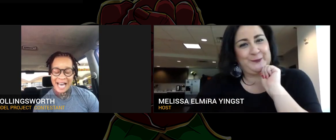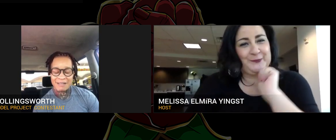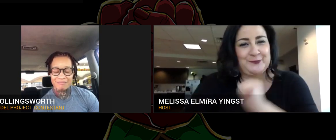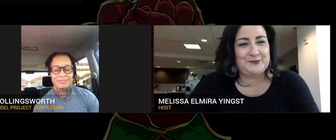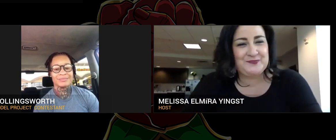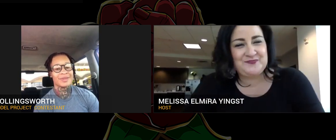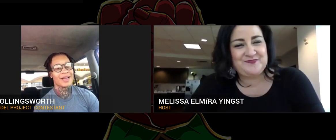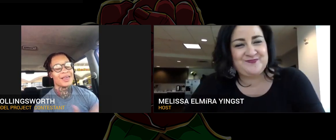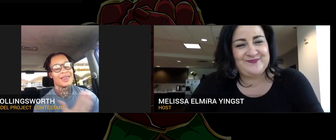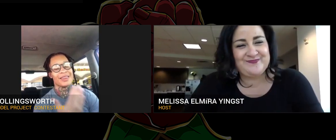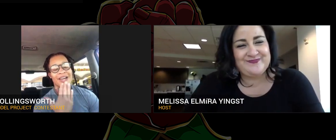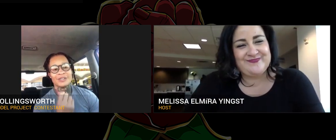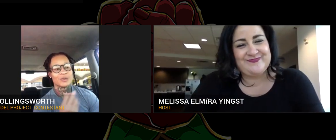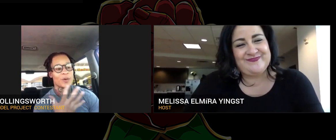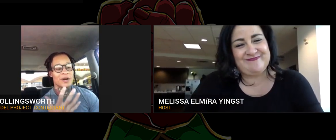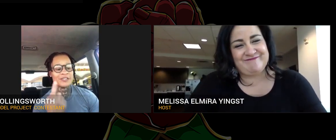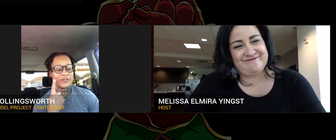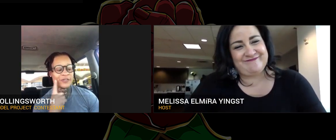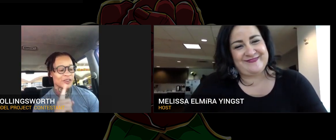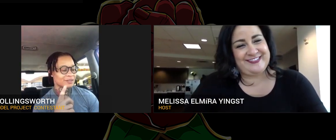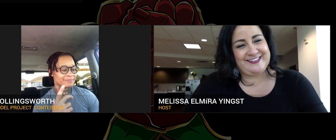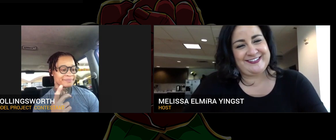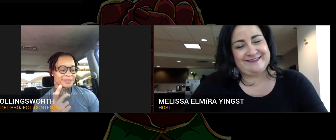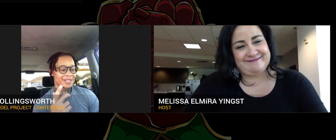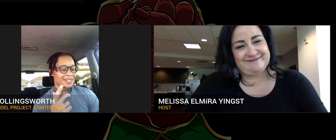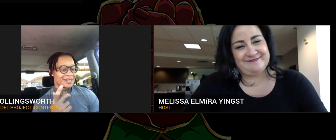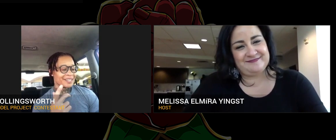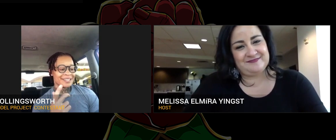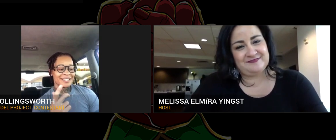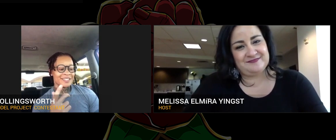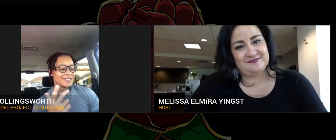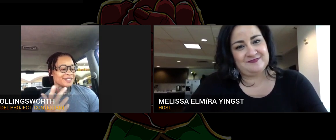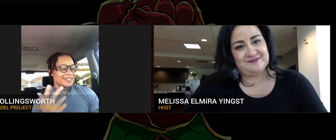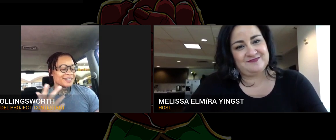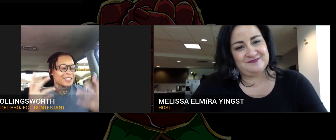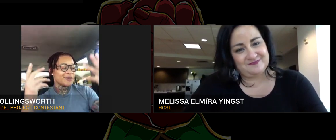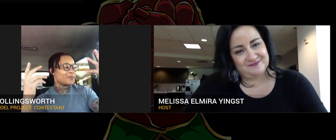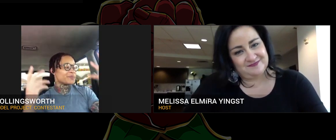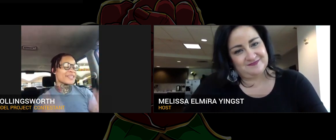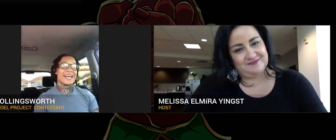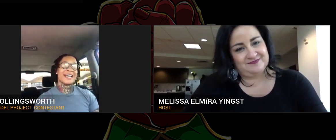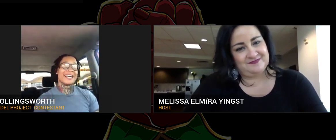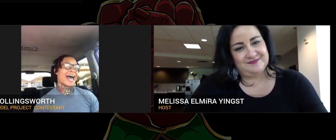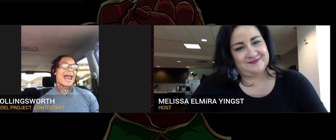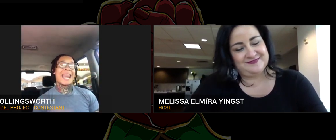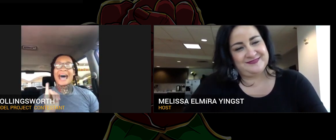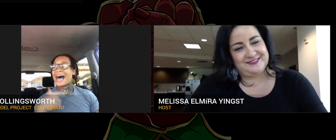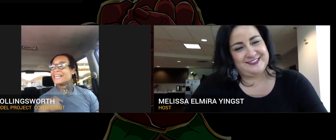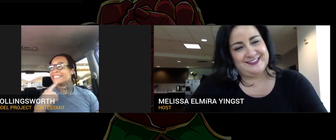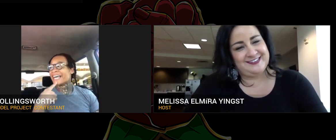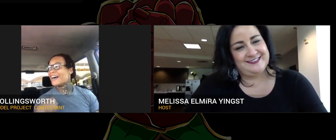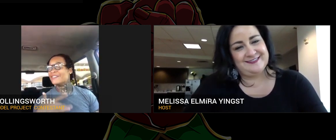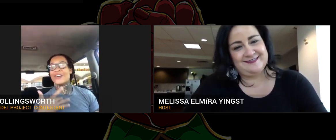Yes. Thank you so much for, like I said,